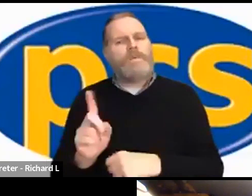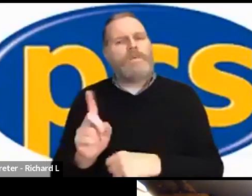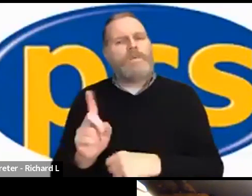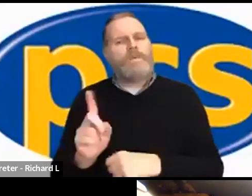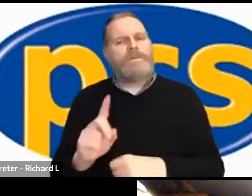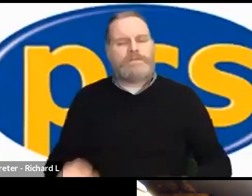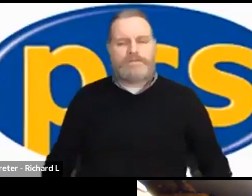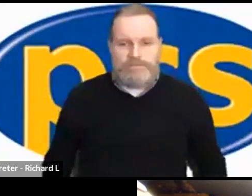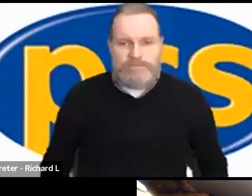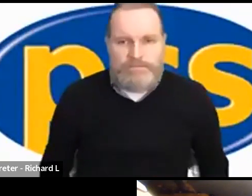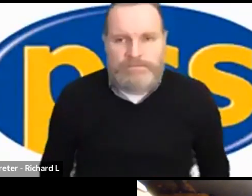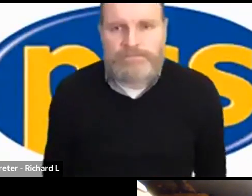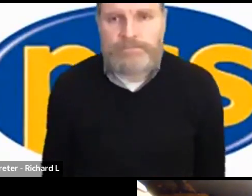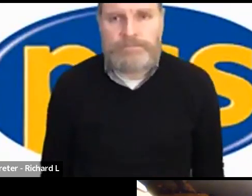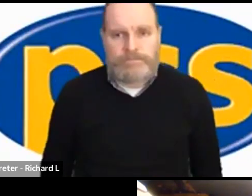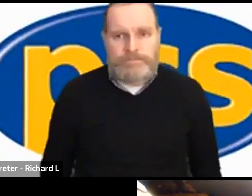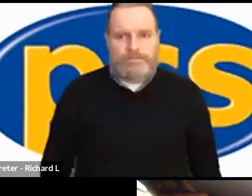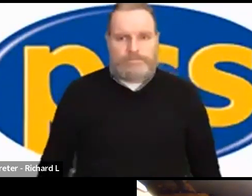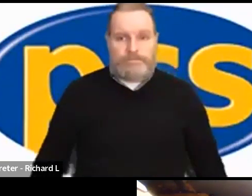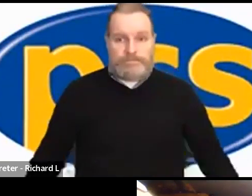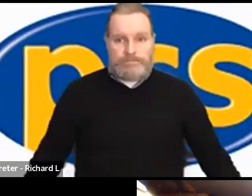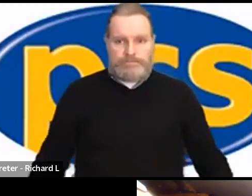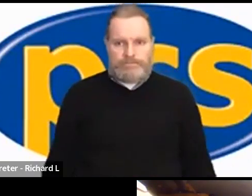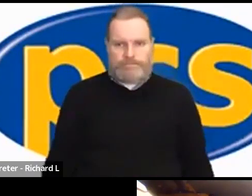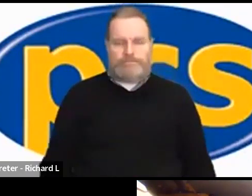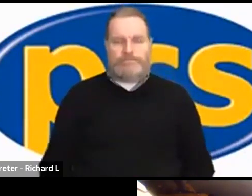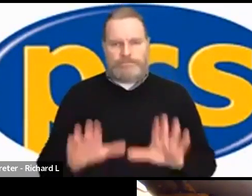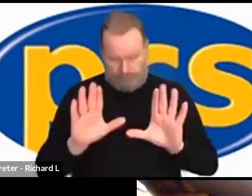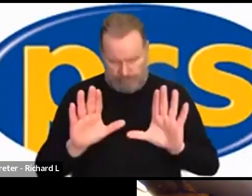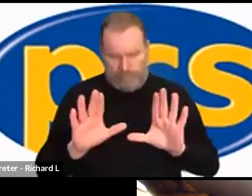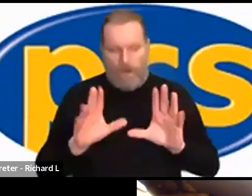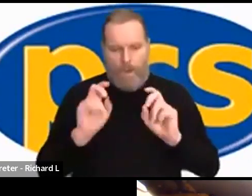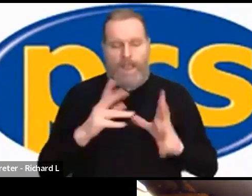February. So Jones cover that the